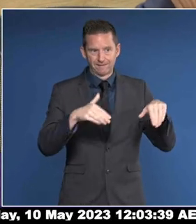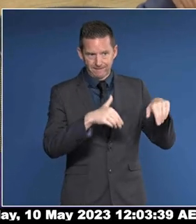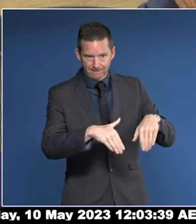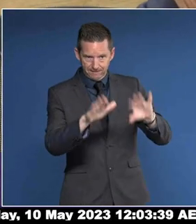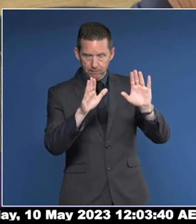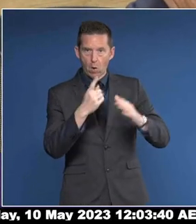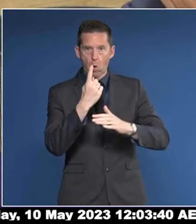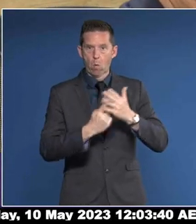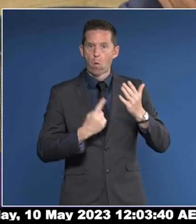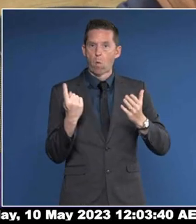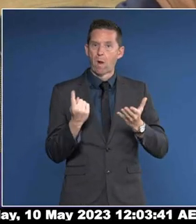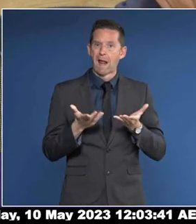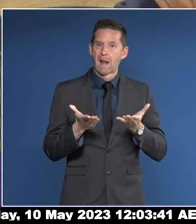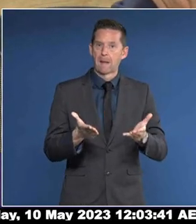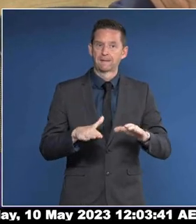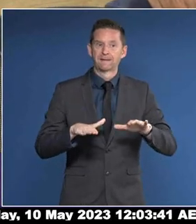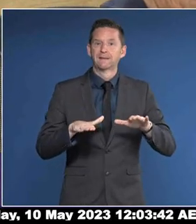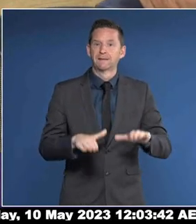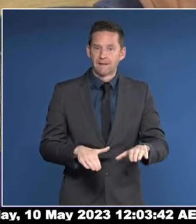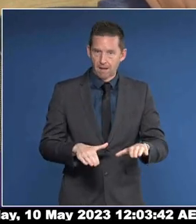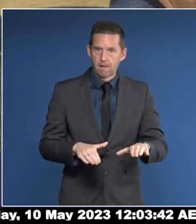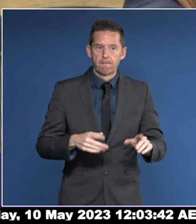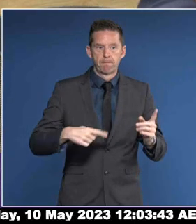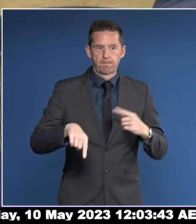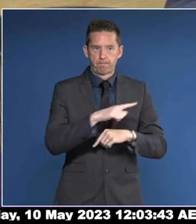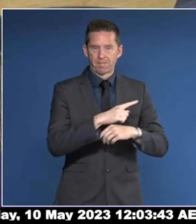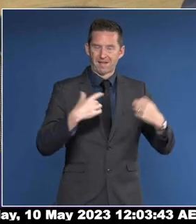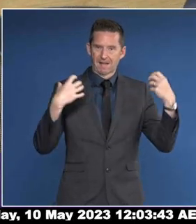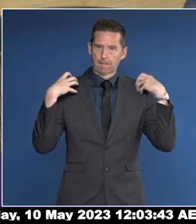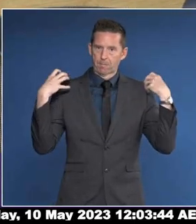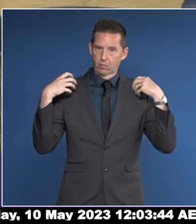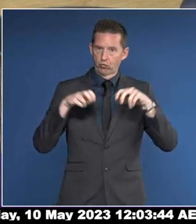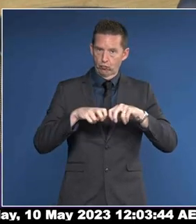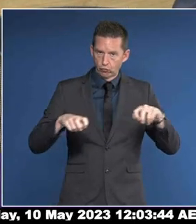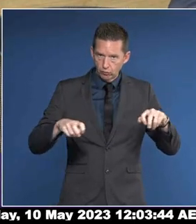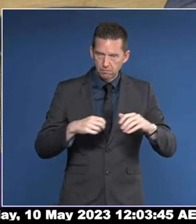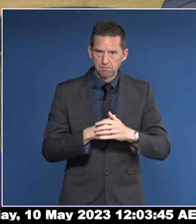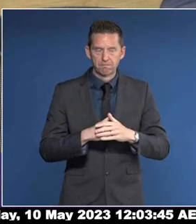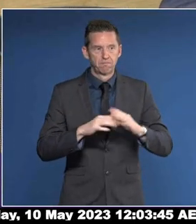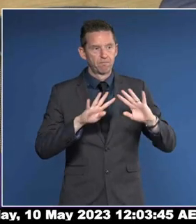hearing room will be the Royal Commissioners, the Royal Commission staff and